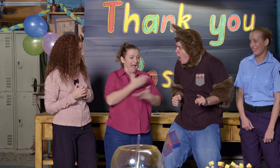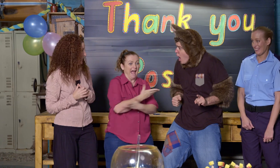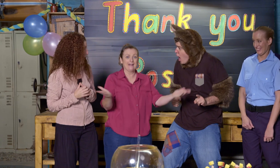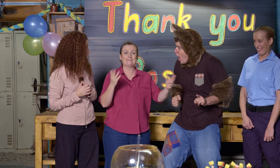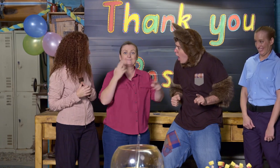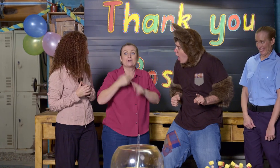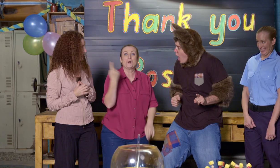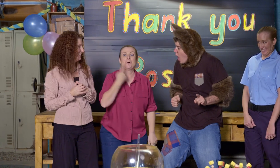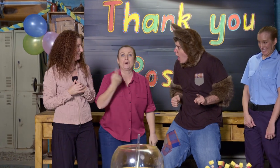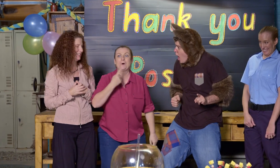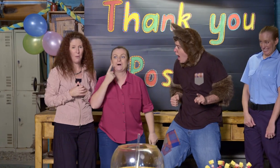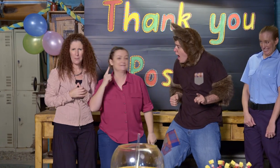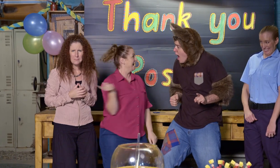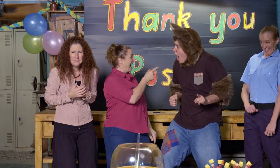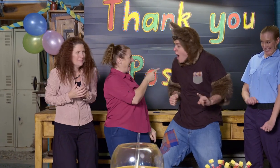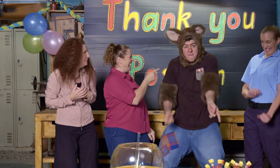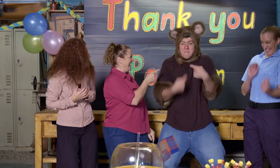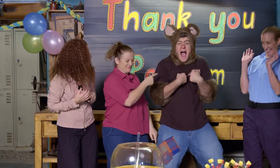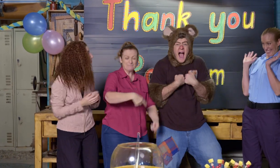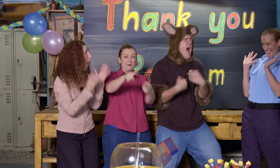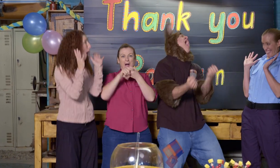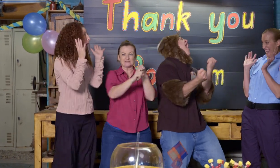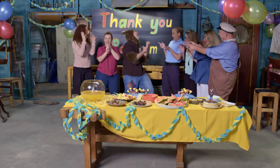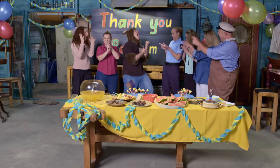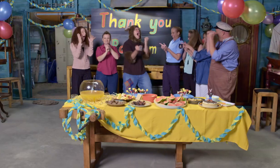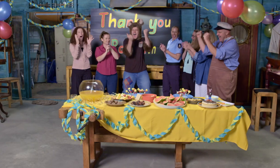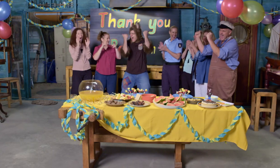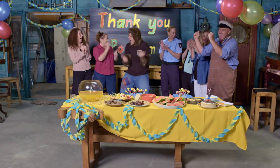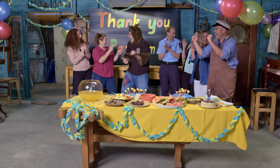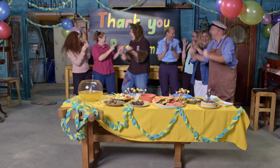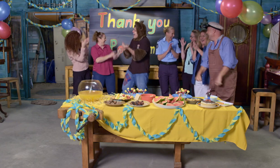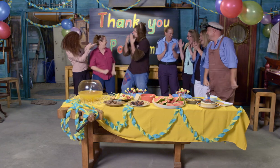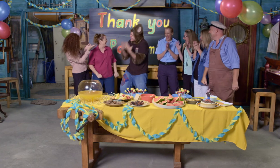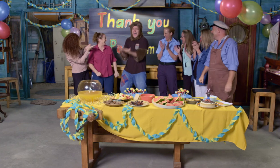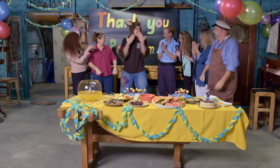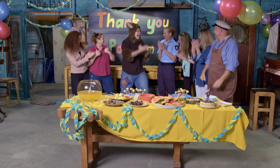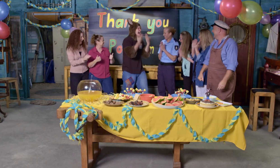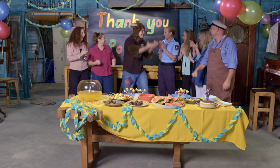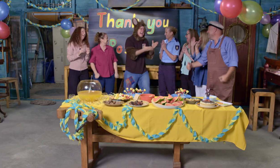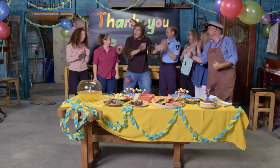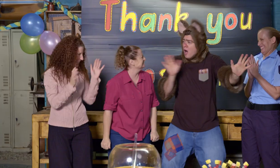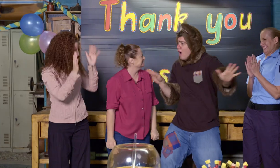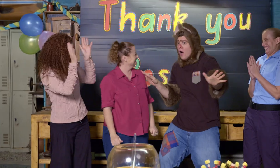The surprise party was for you! Me?! Possum! Oh, thank you, thank you.